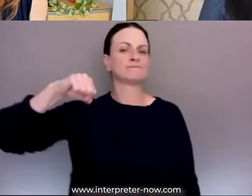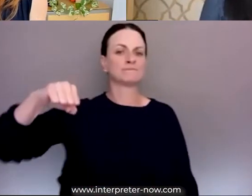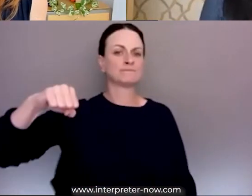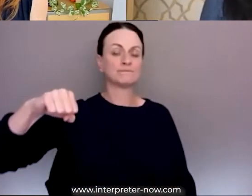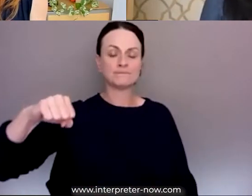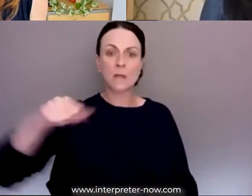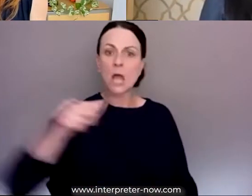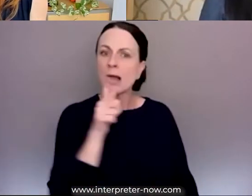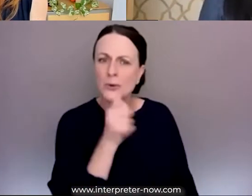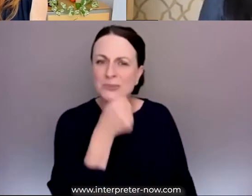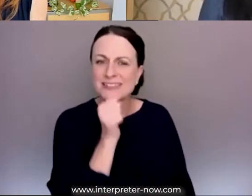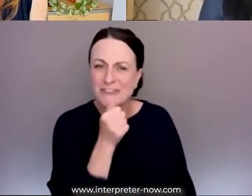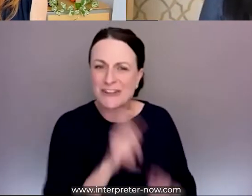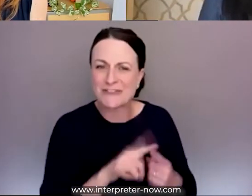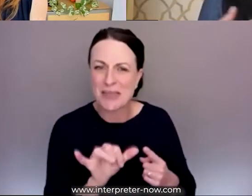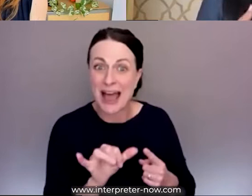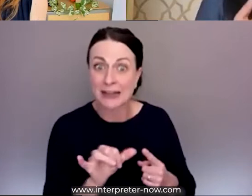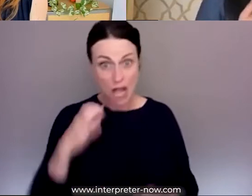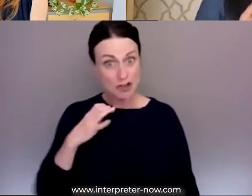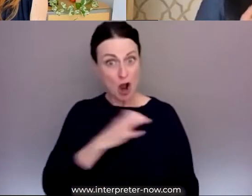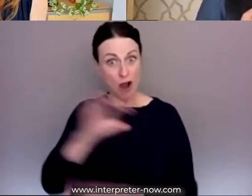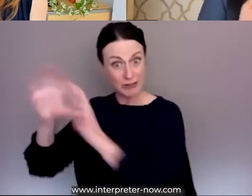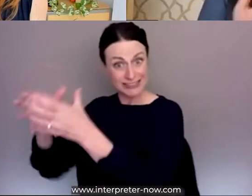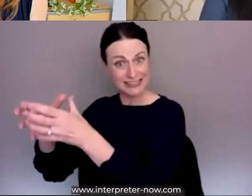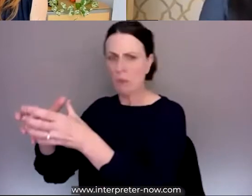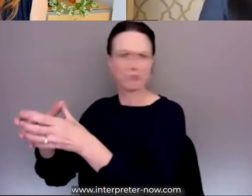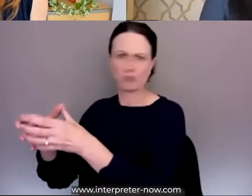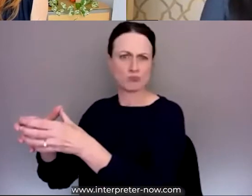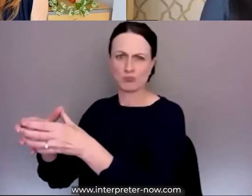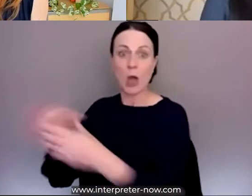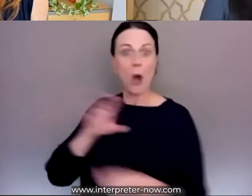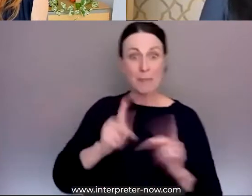Not the people that are in the halls of Congress or the folks that are trying to influence the halls of Congress.